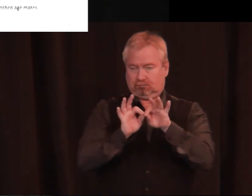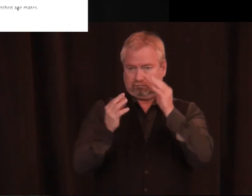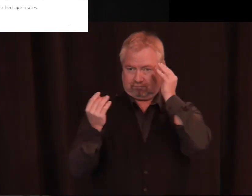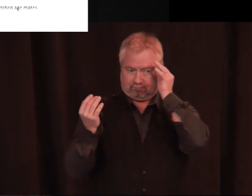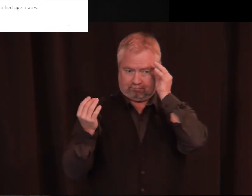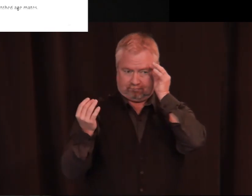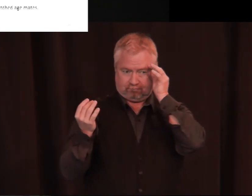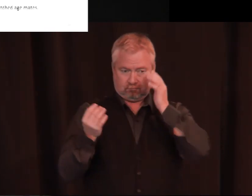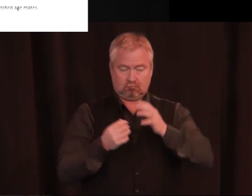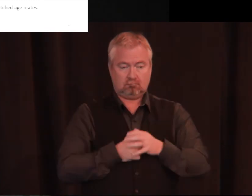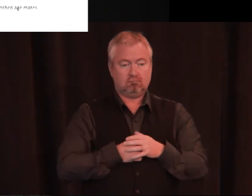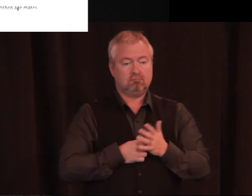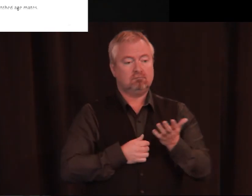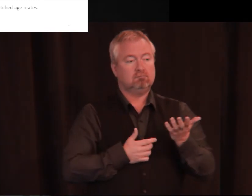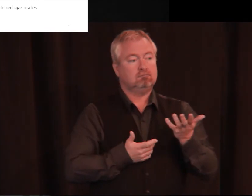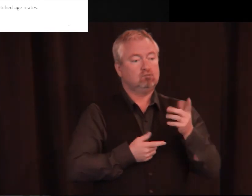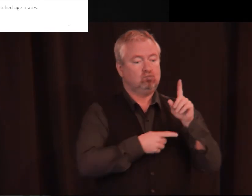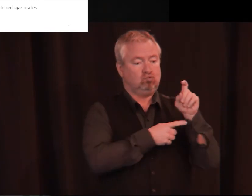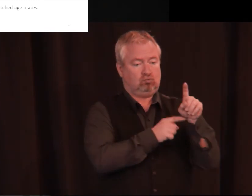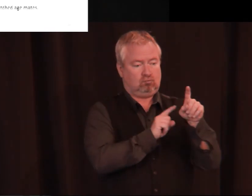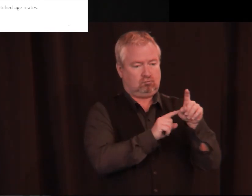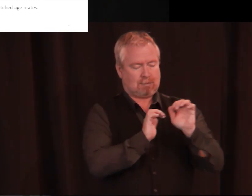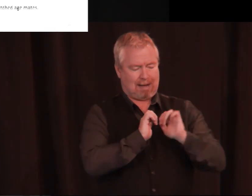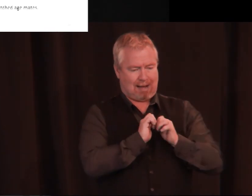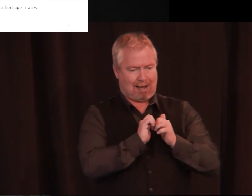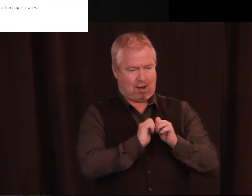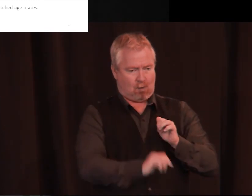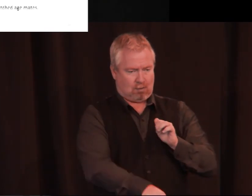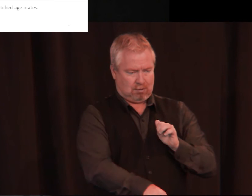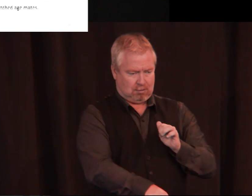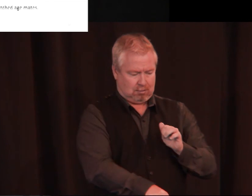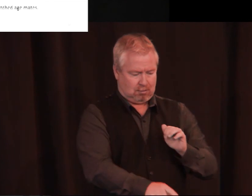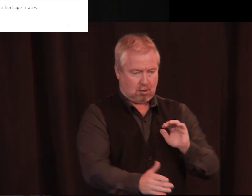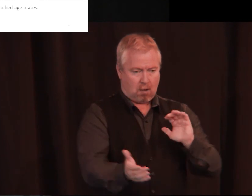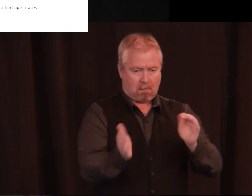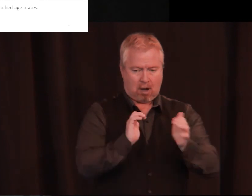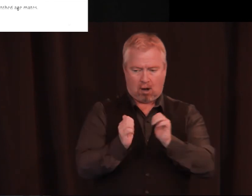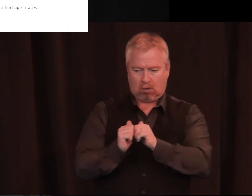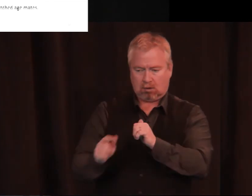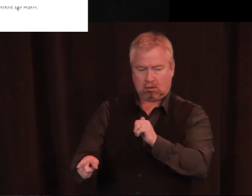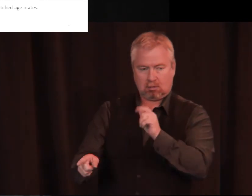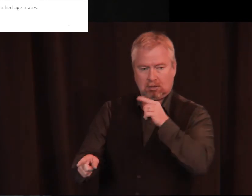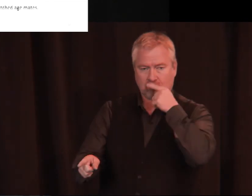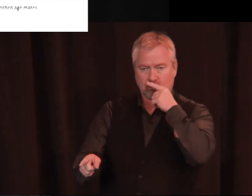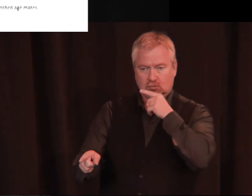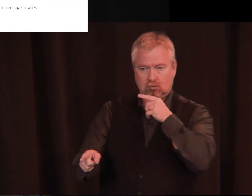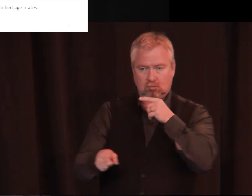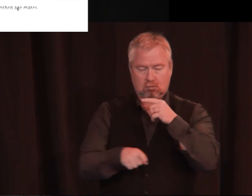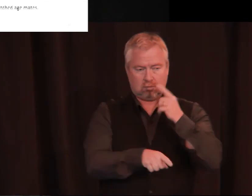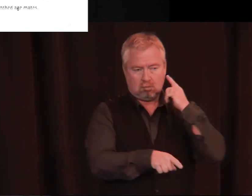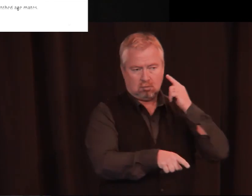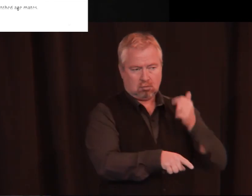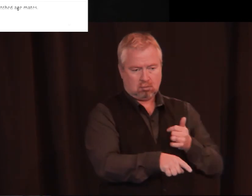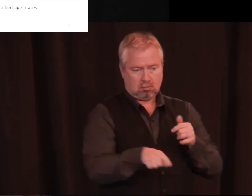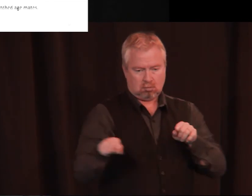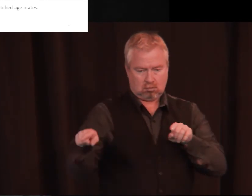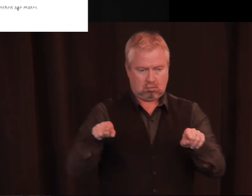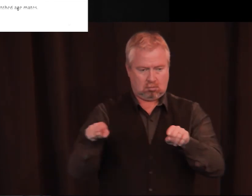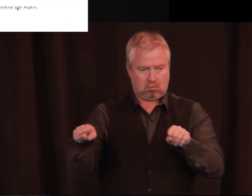how do these children do compared to children with typical hearing? And, so, this shows the children from 2 to 6 years of age,